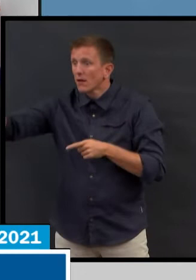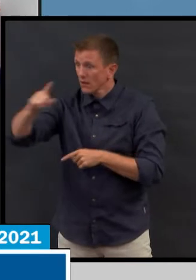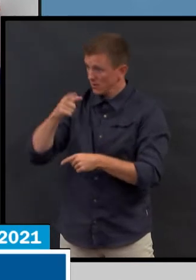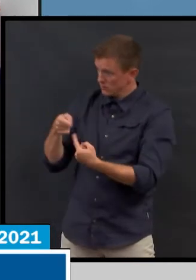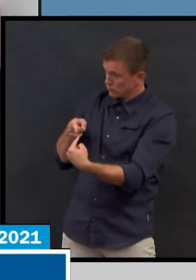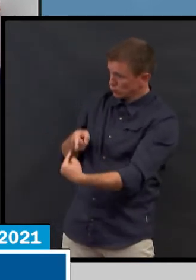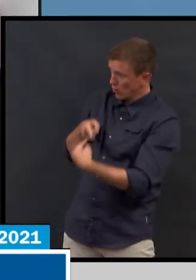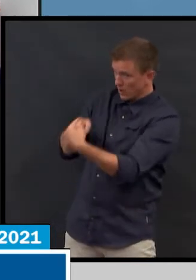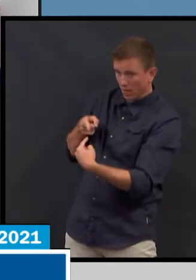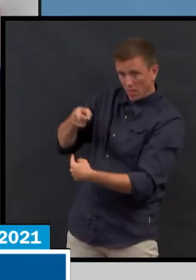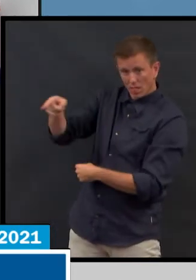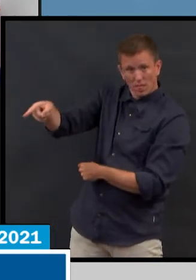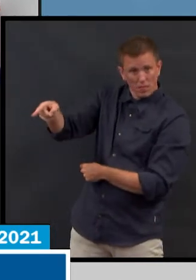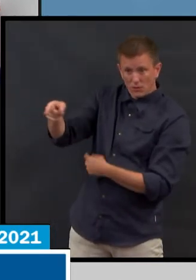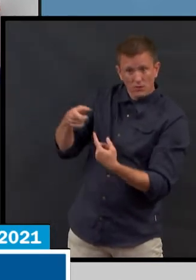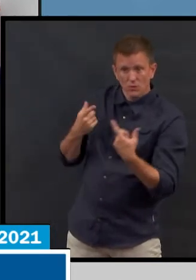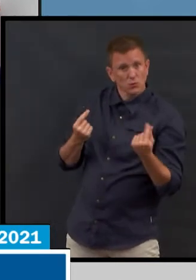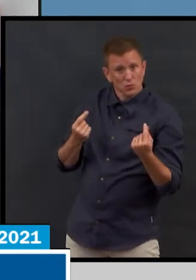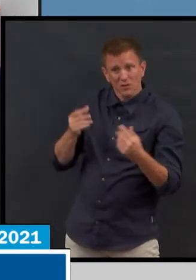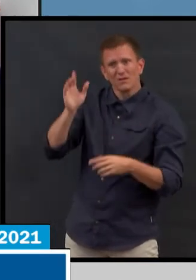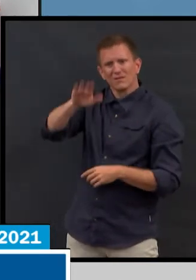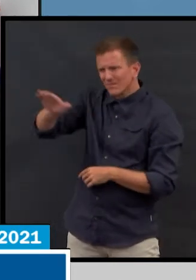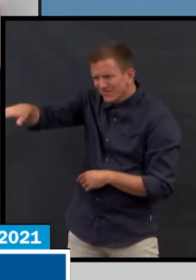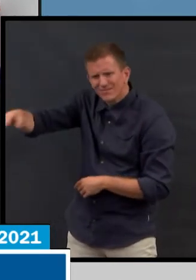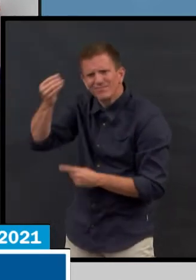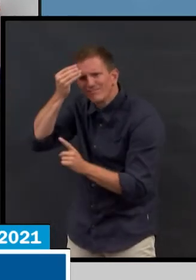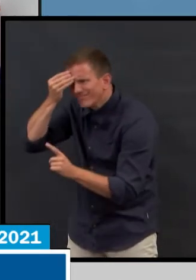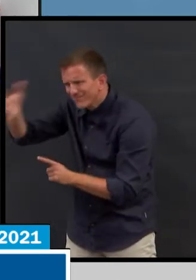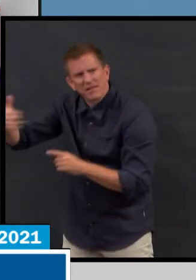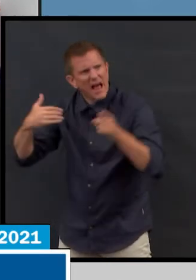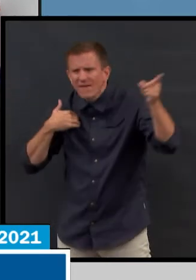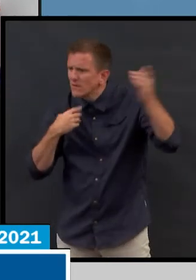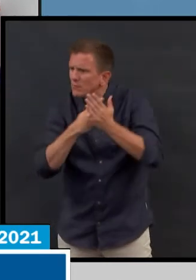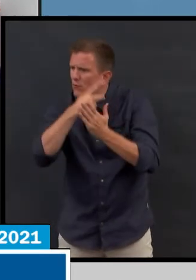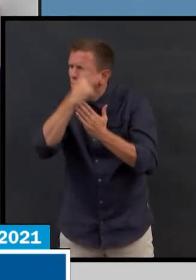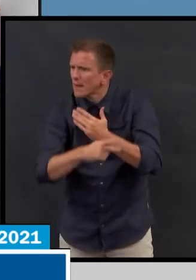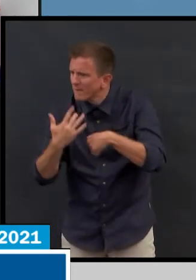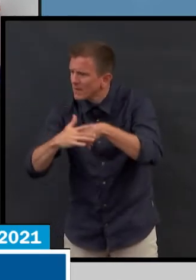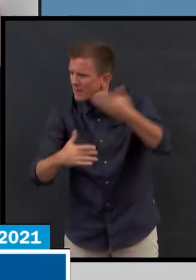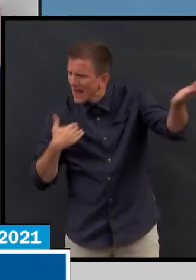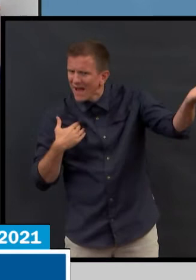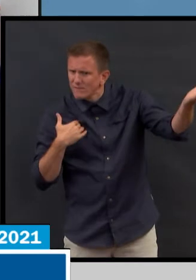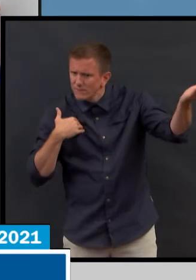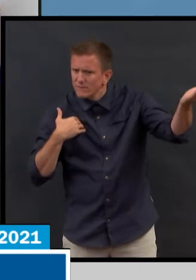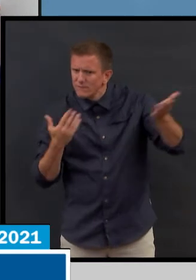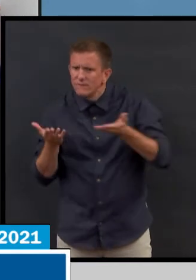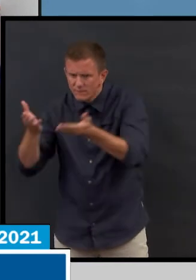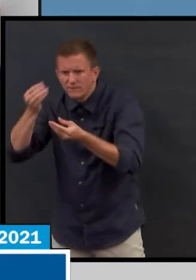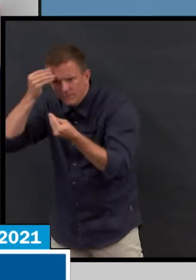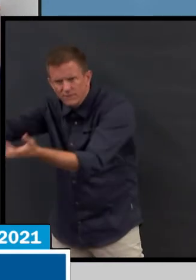website at denver gov dot org slash housing and there are applications to fill out fill them